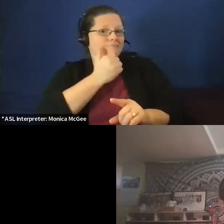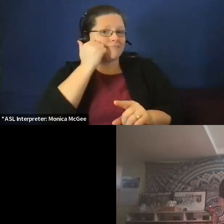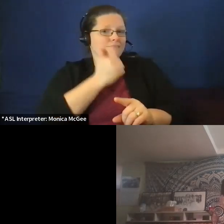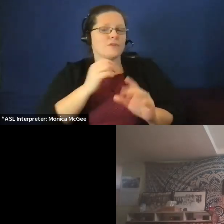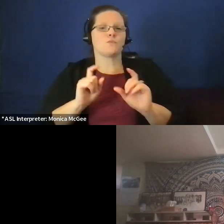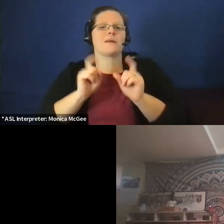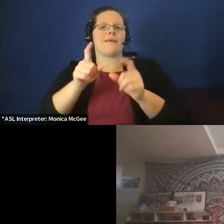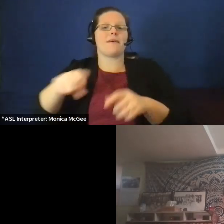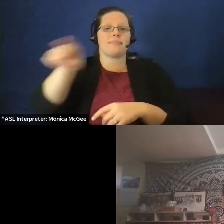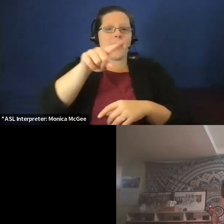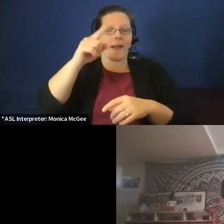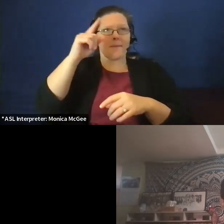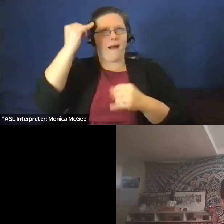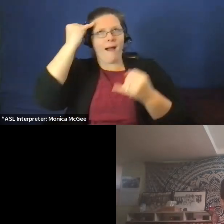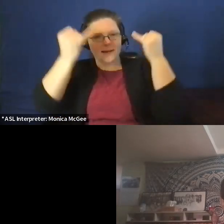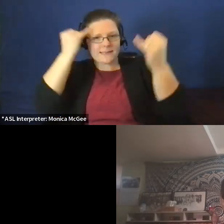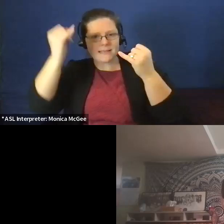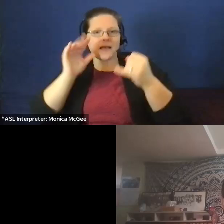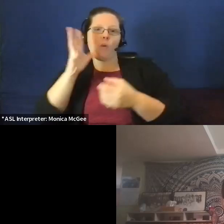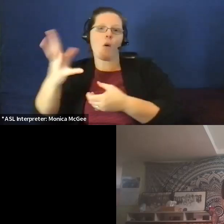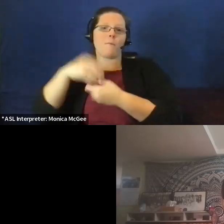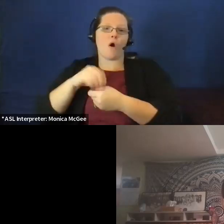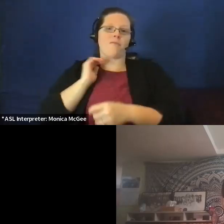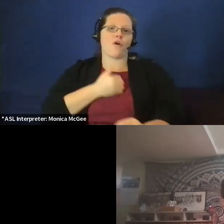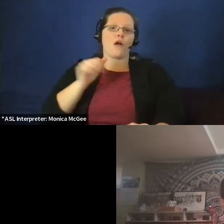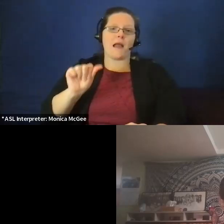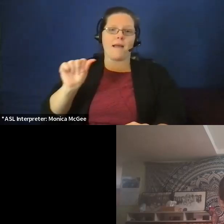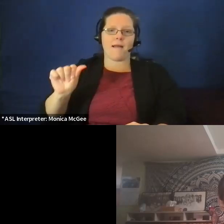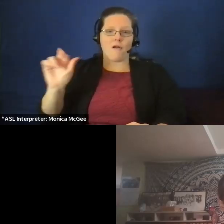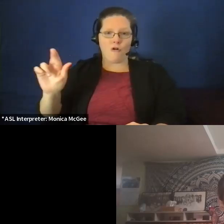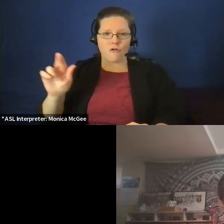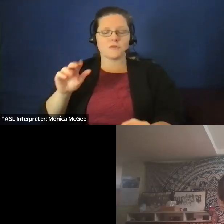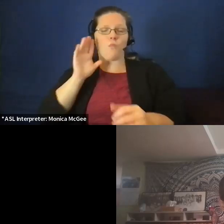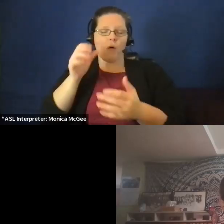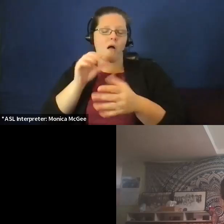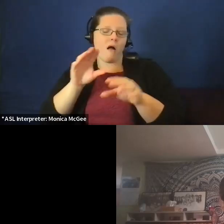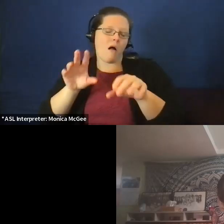maybe not successes but the work